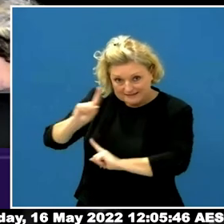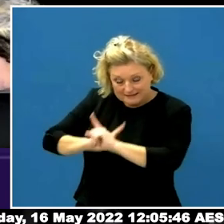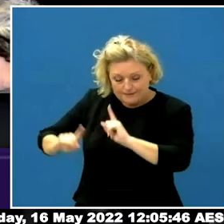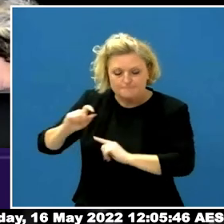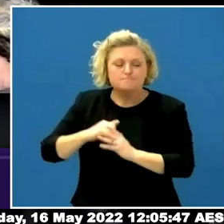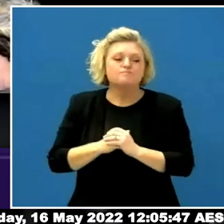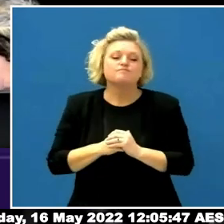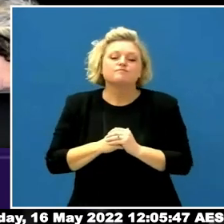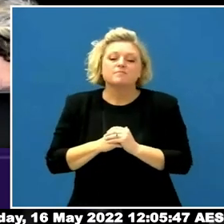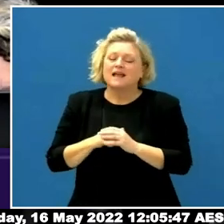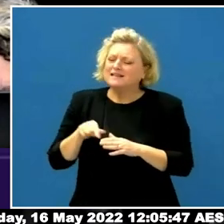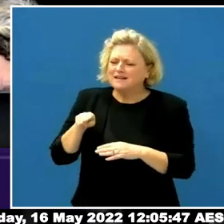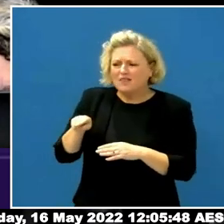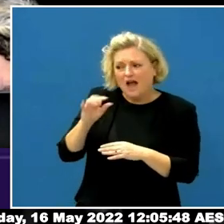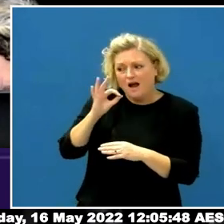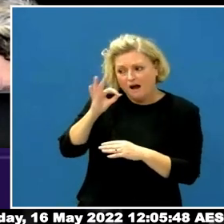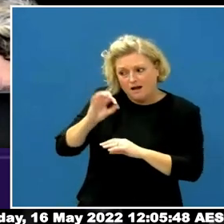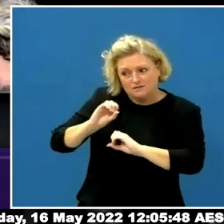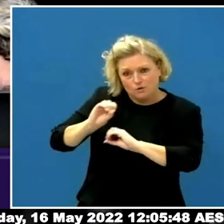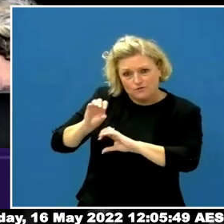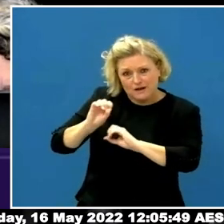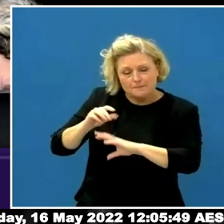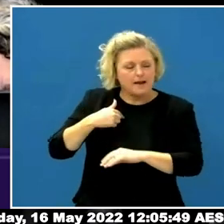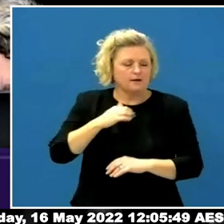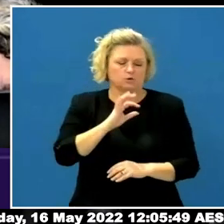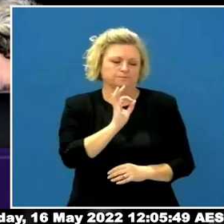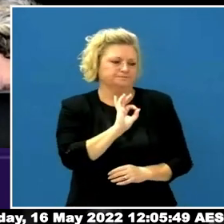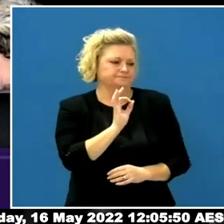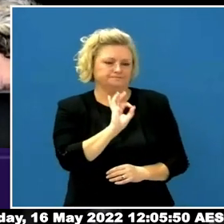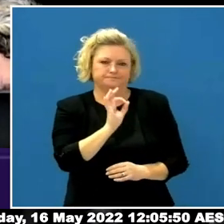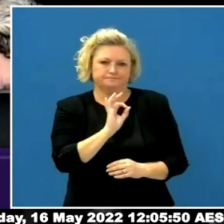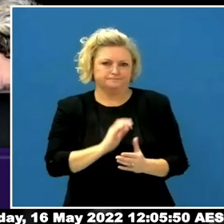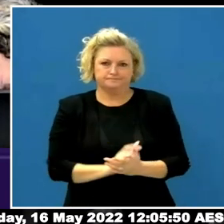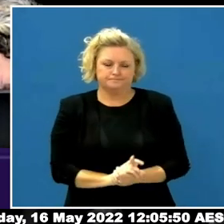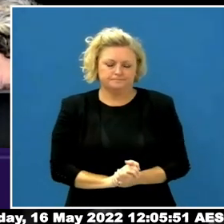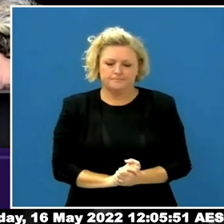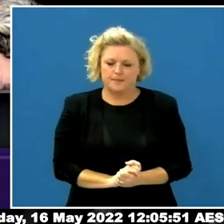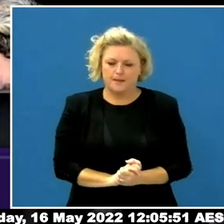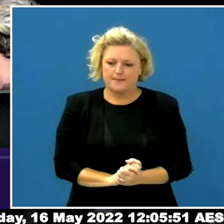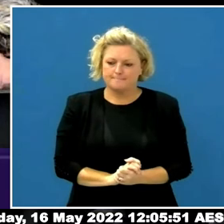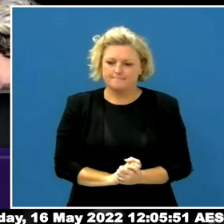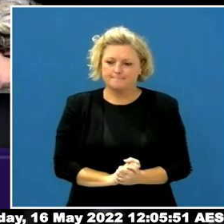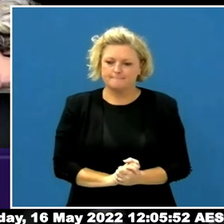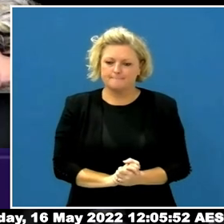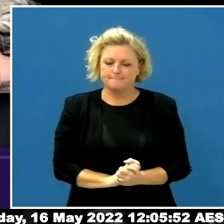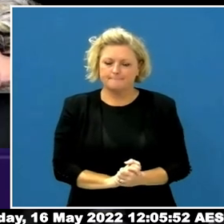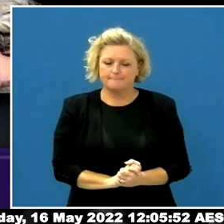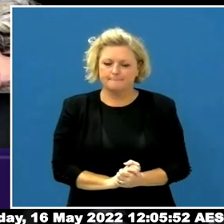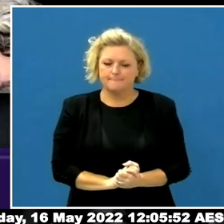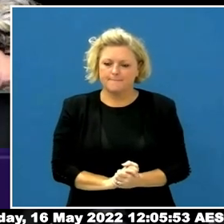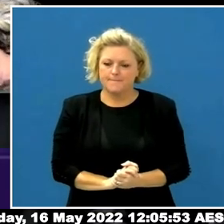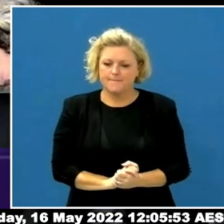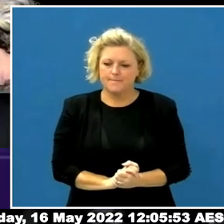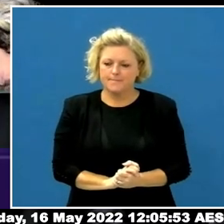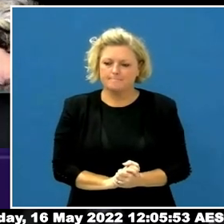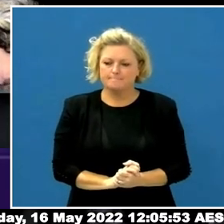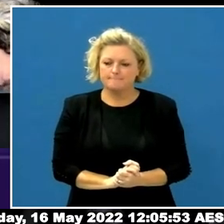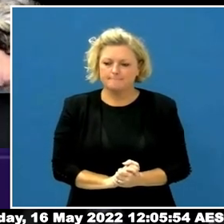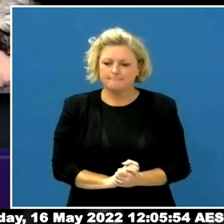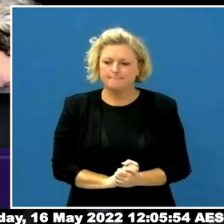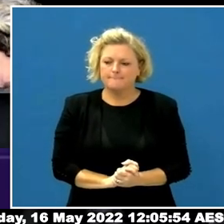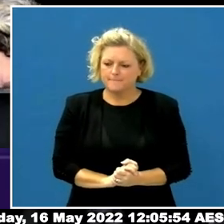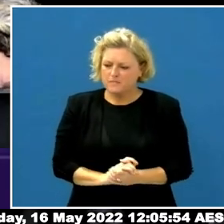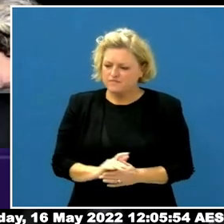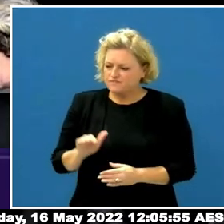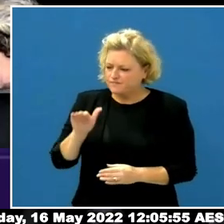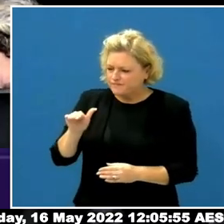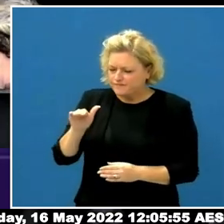feedback? SALLY: No. No. MR FOGARTY: Can I just clarify: there were some occasions,